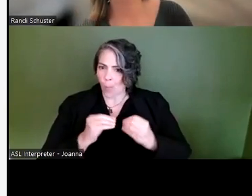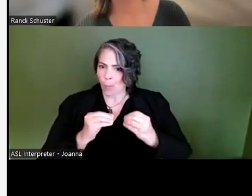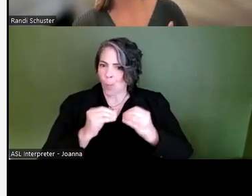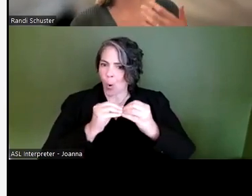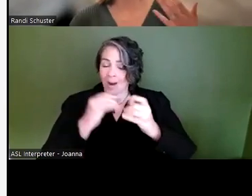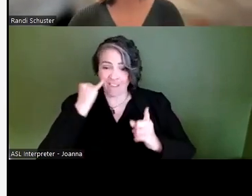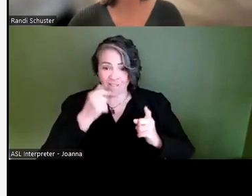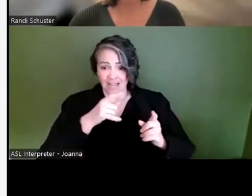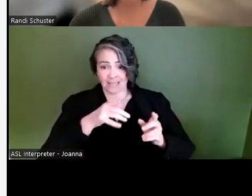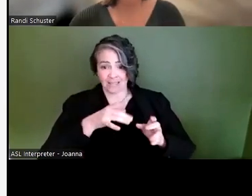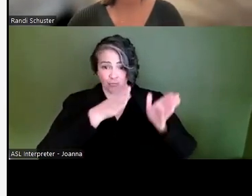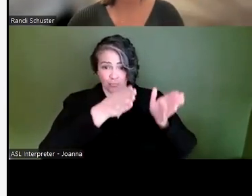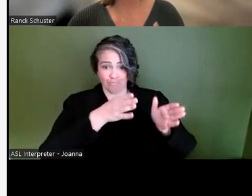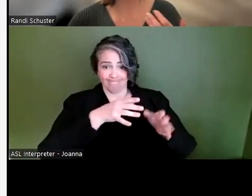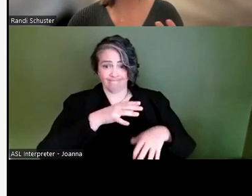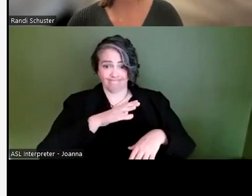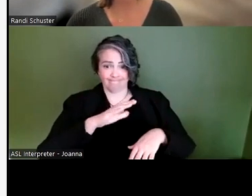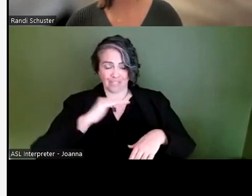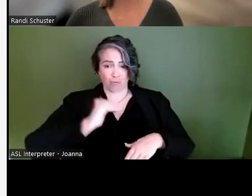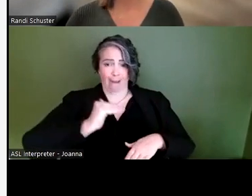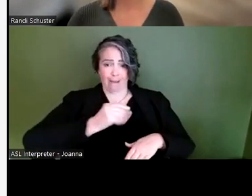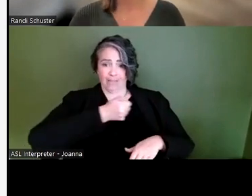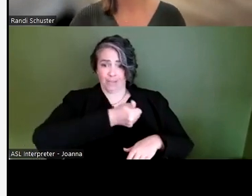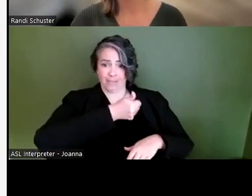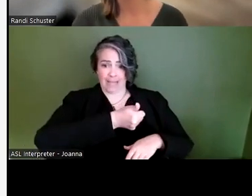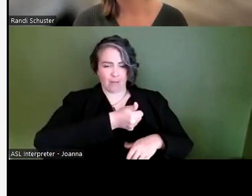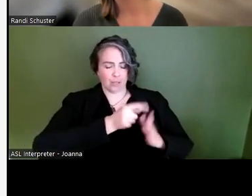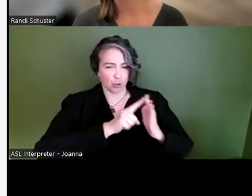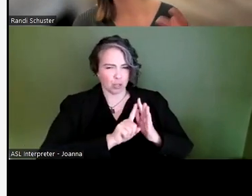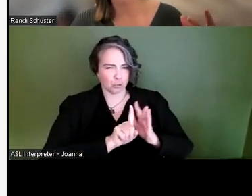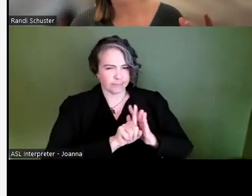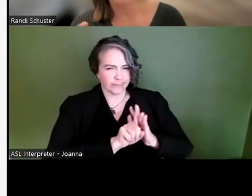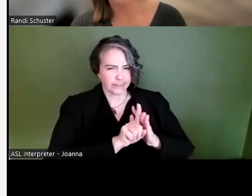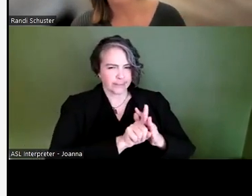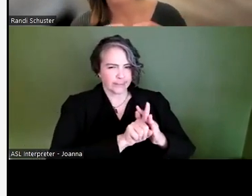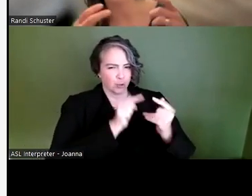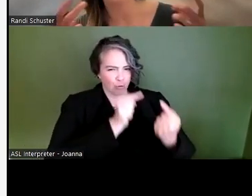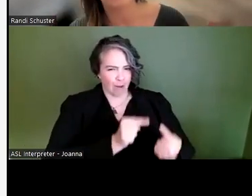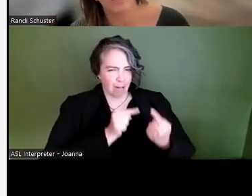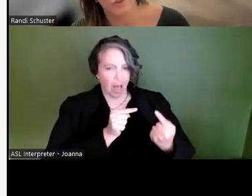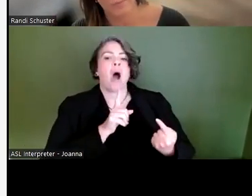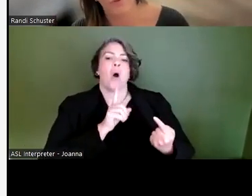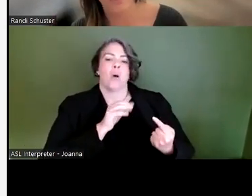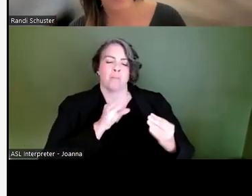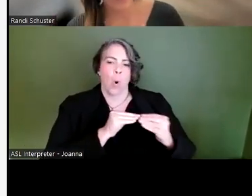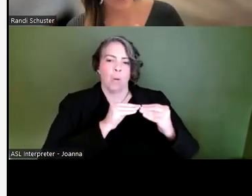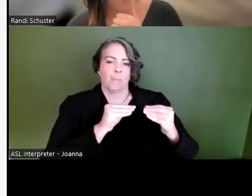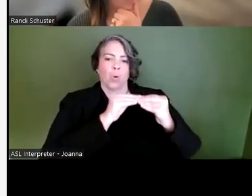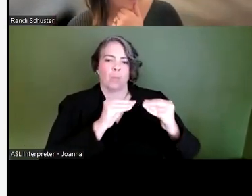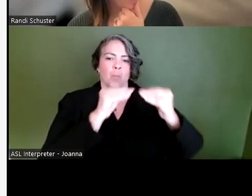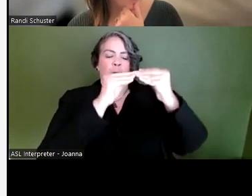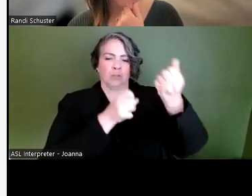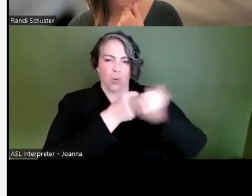So at the base of the pyramid Tier 1, this is school wide. This is universal. So with